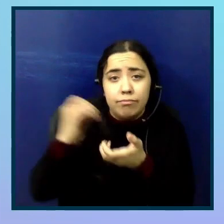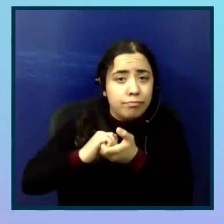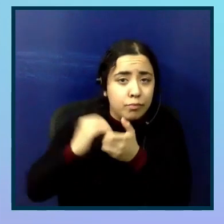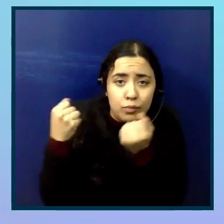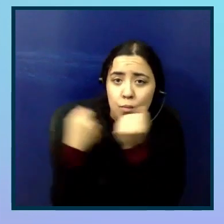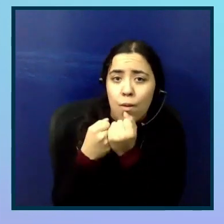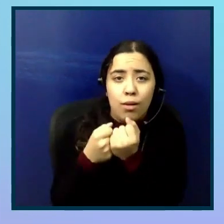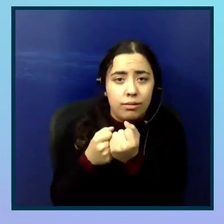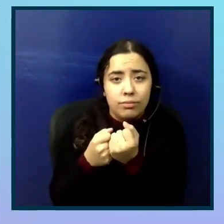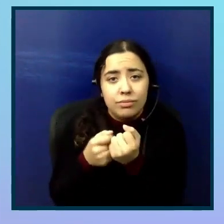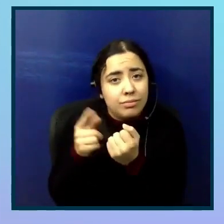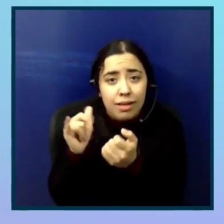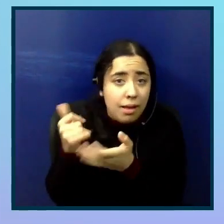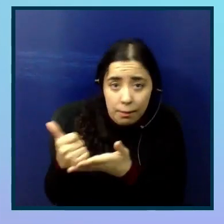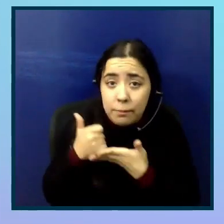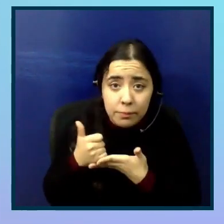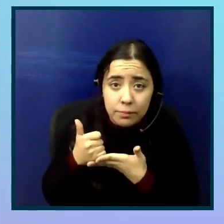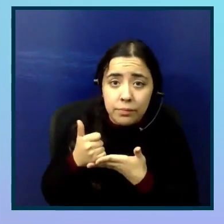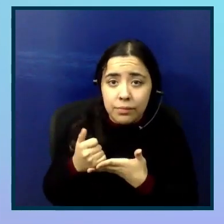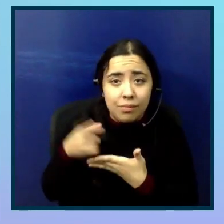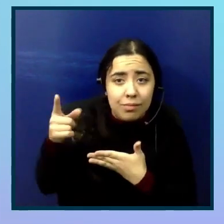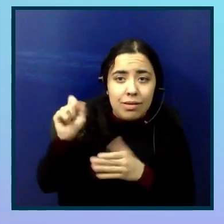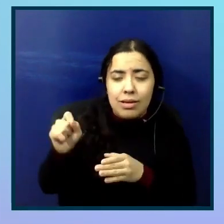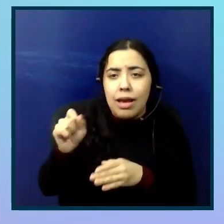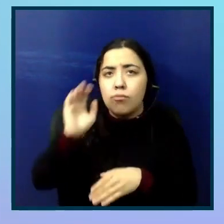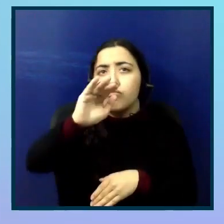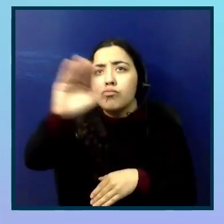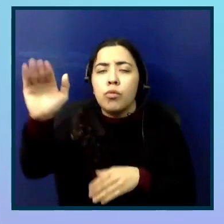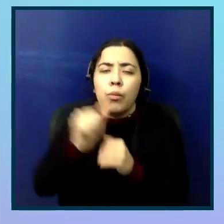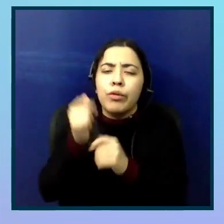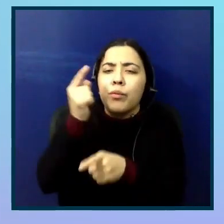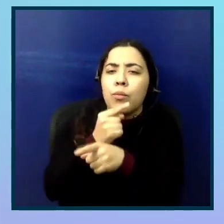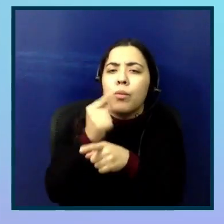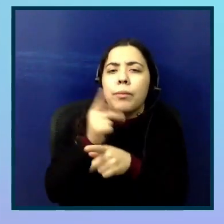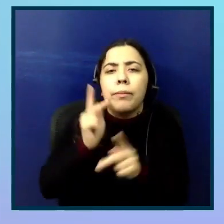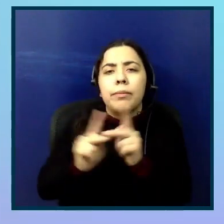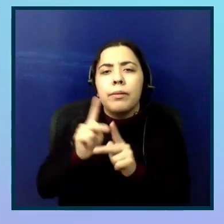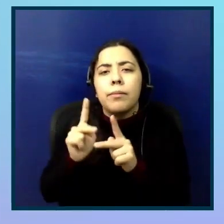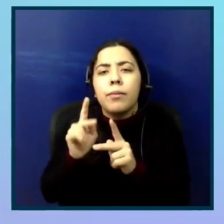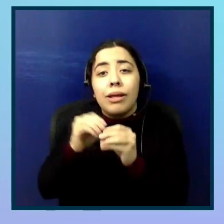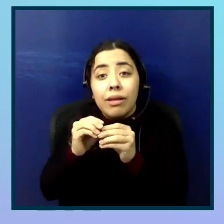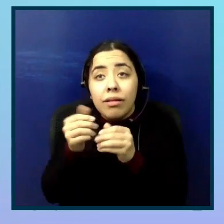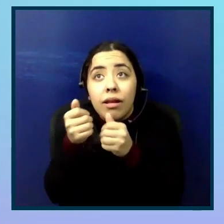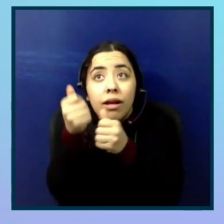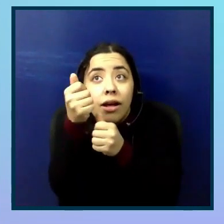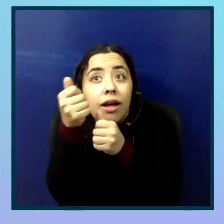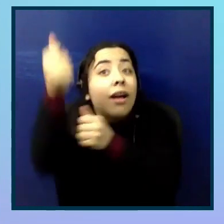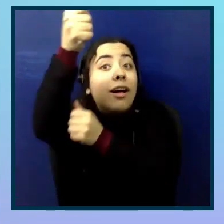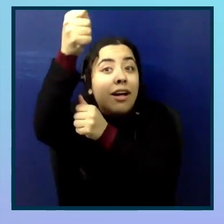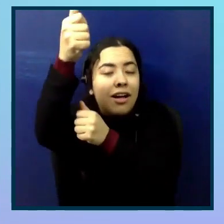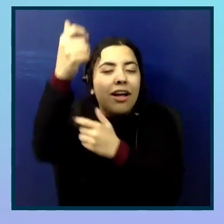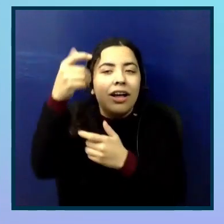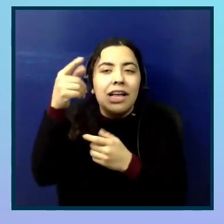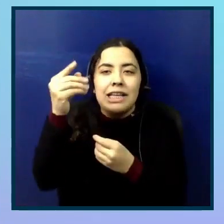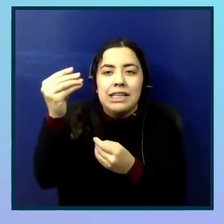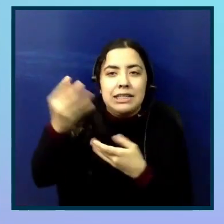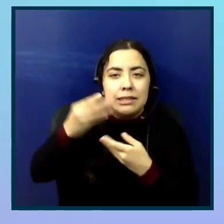because he was able to talk to the right people in leadership and give me the forum to be able to express what's important.